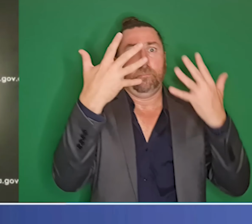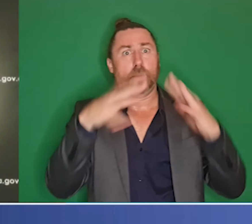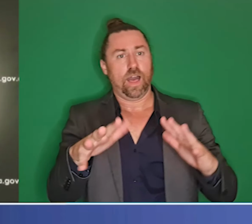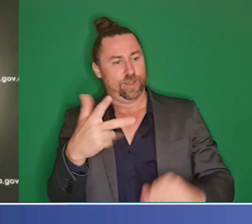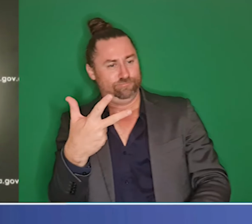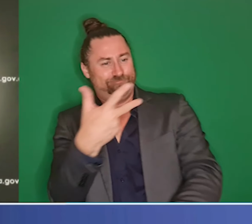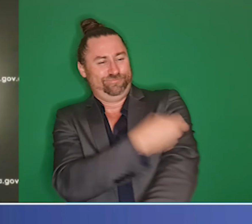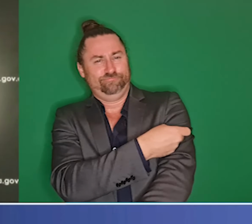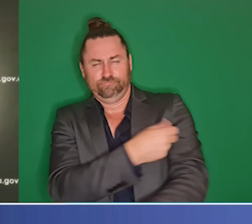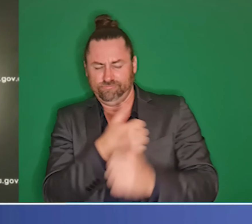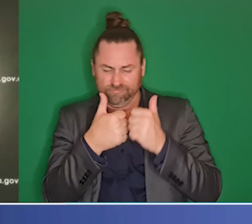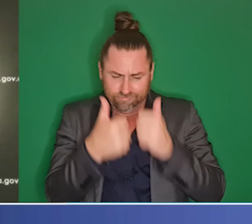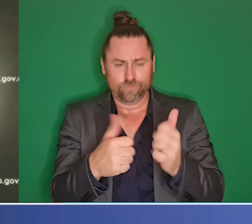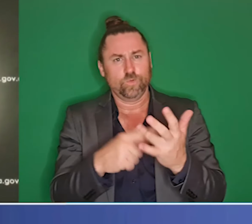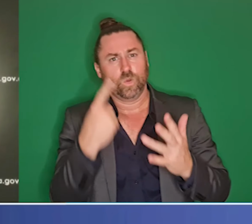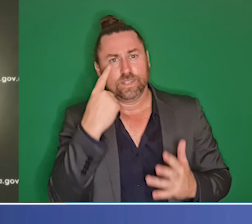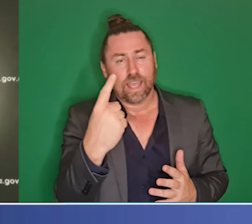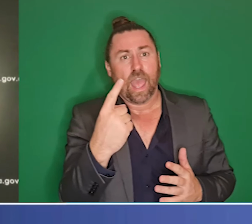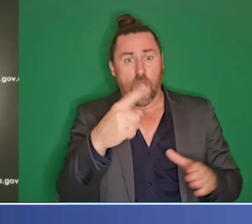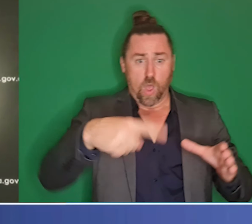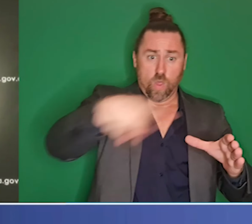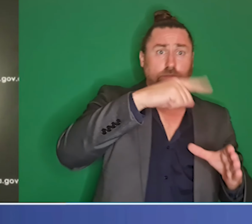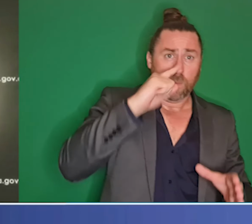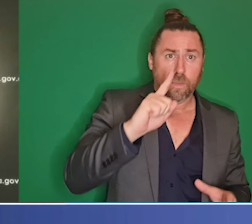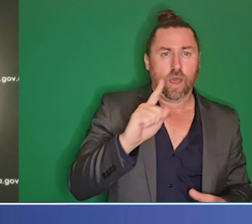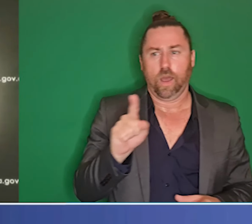but to all of our vaccinators and those that are supporting the system.